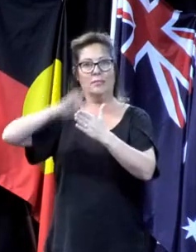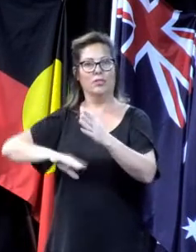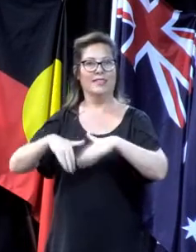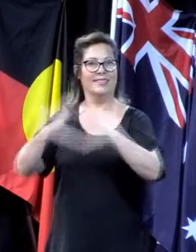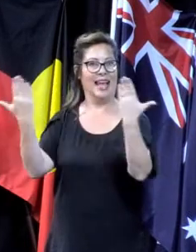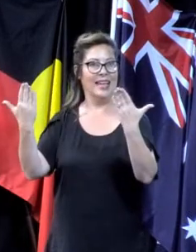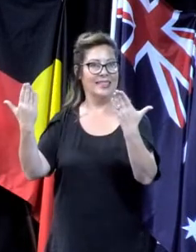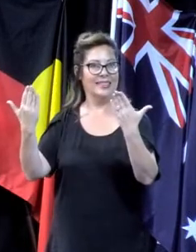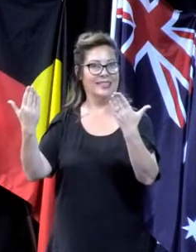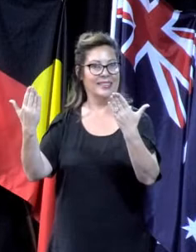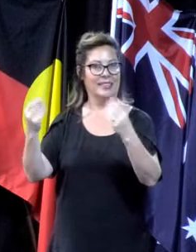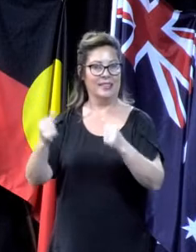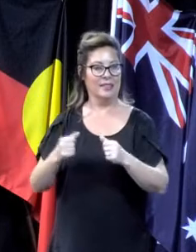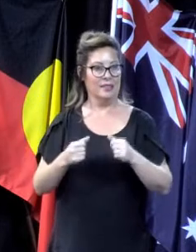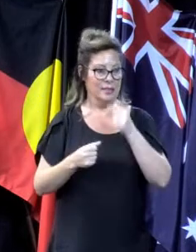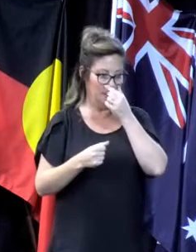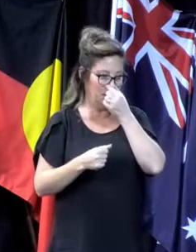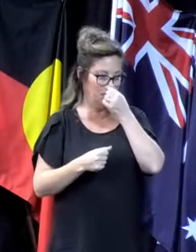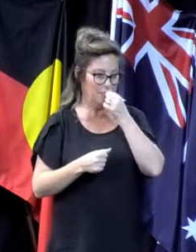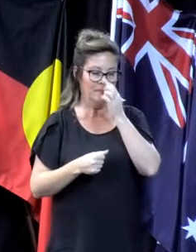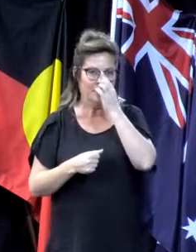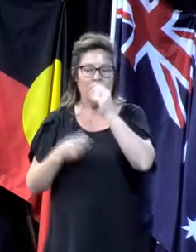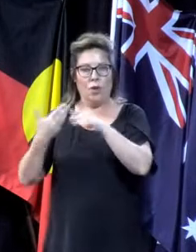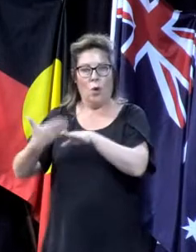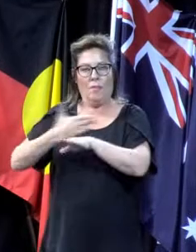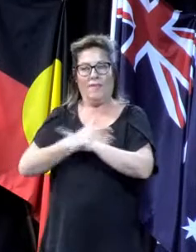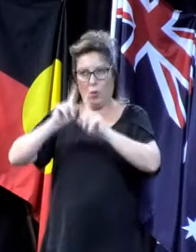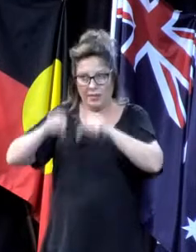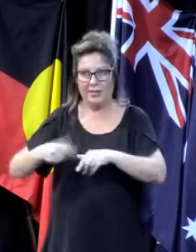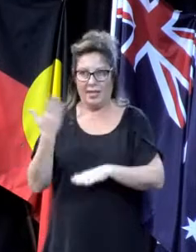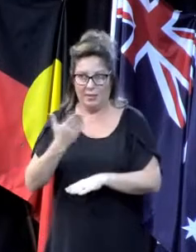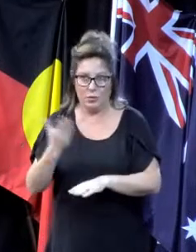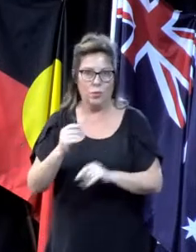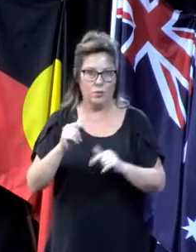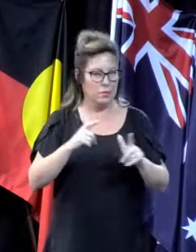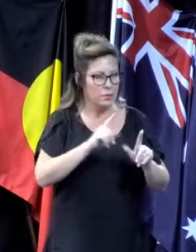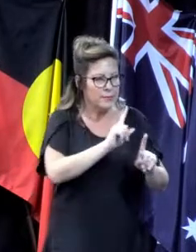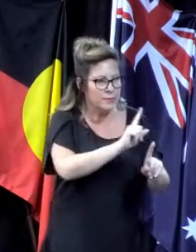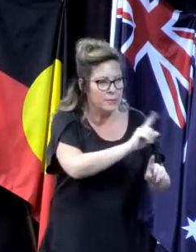Experience days or stays, sorry? Days, sorry. Experience days. OK.